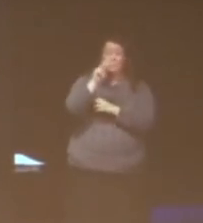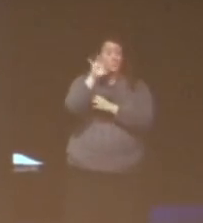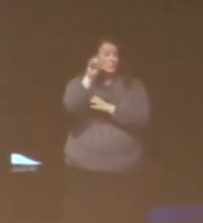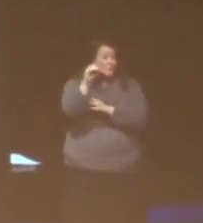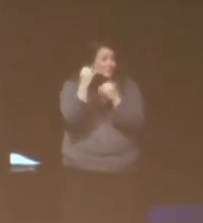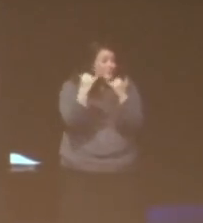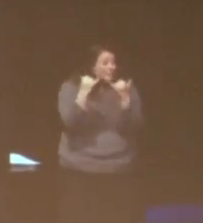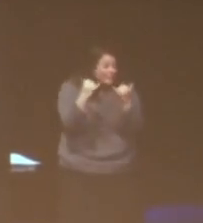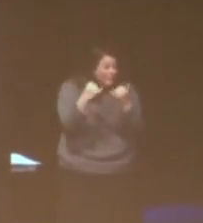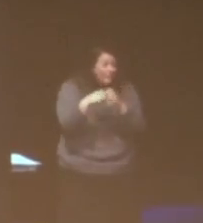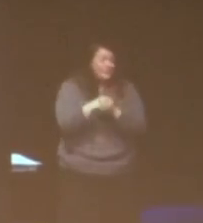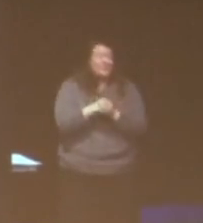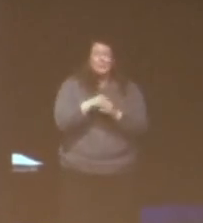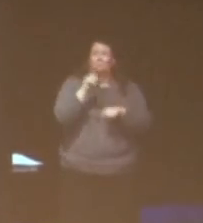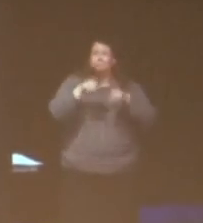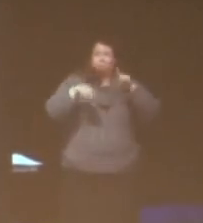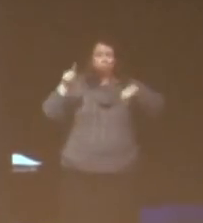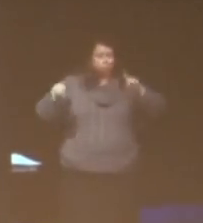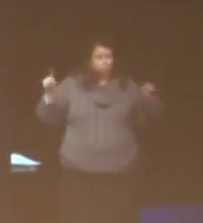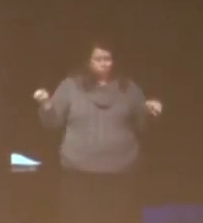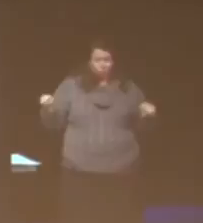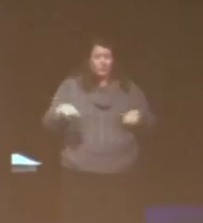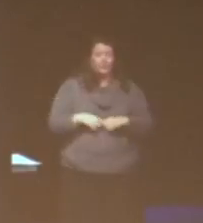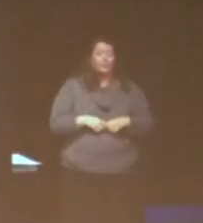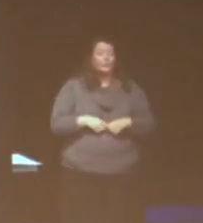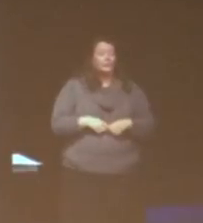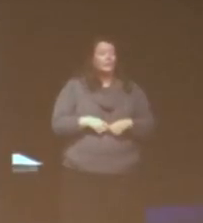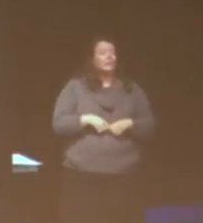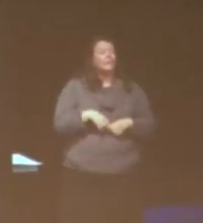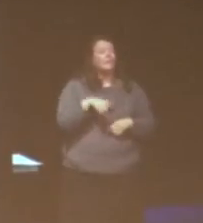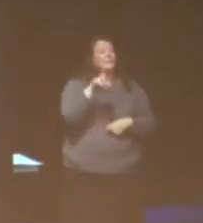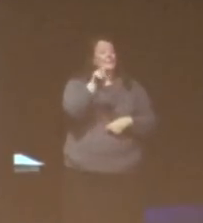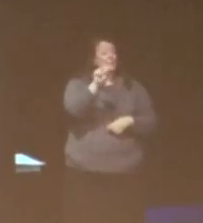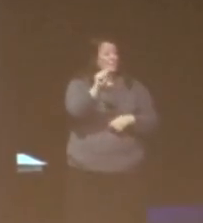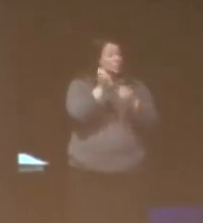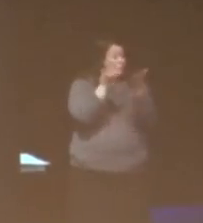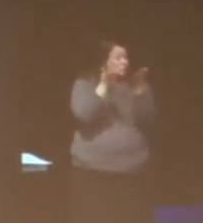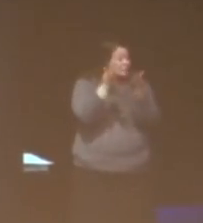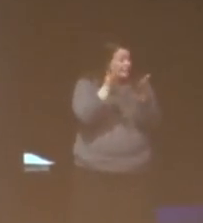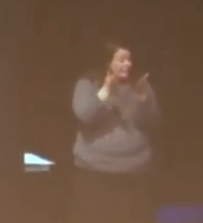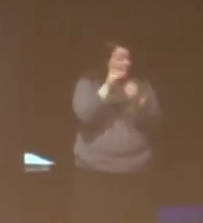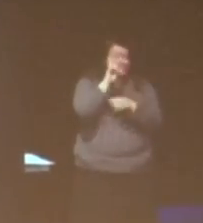there are a variety of people who have been involved in providing the support services